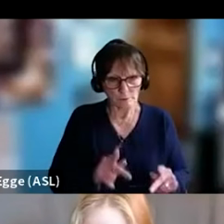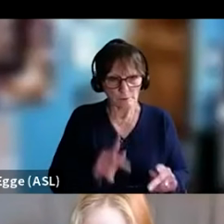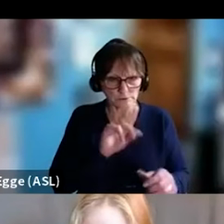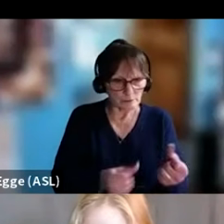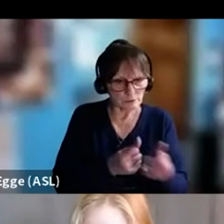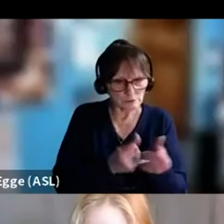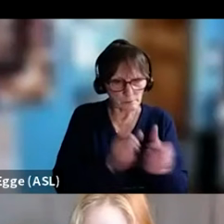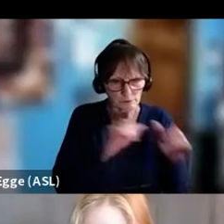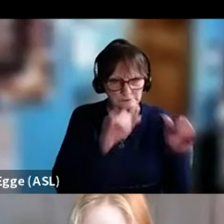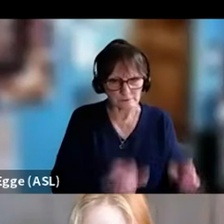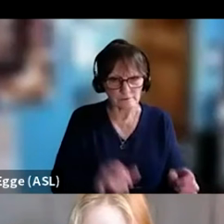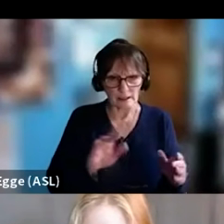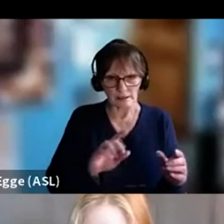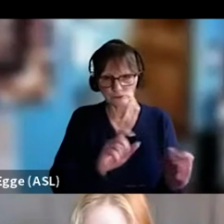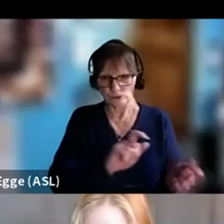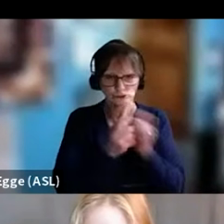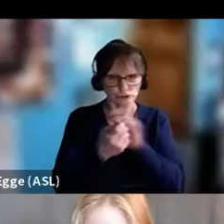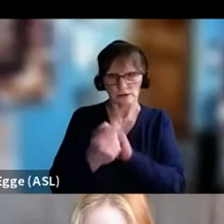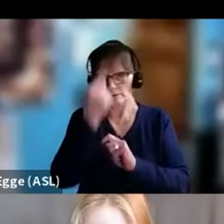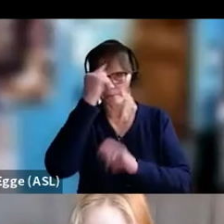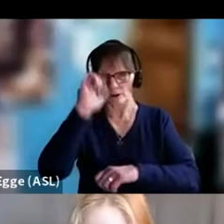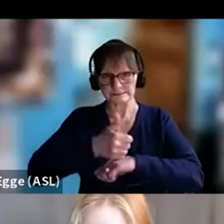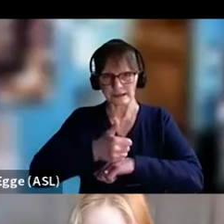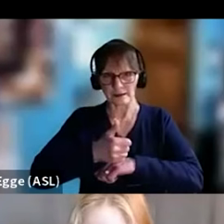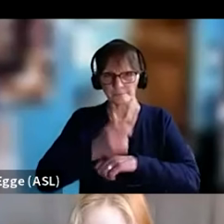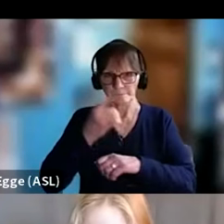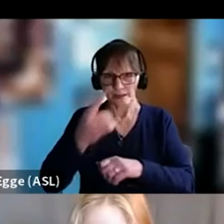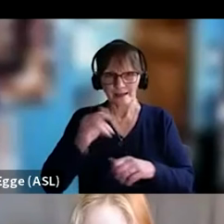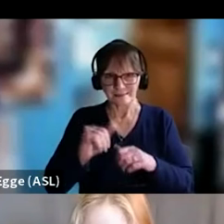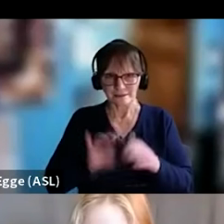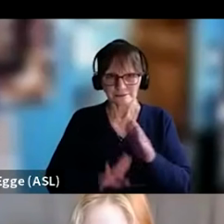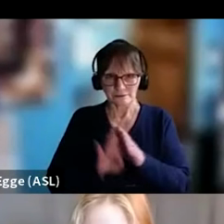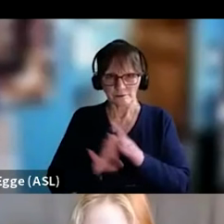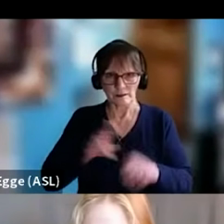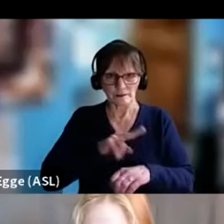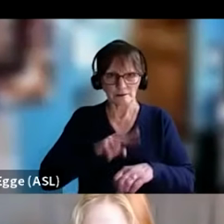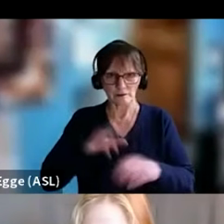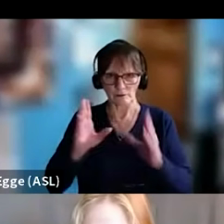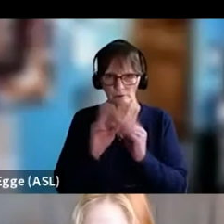and shifting that mindset a little bit. That's growing and at our national conference this week and there are six sessions